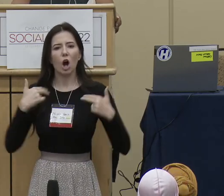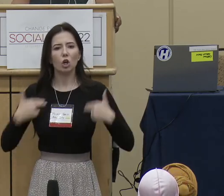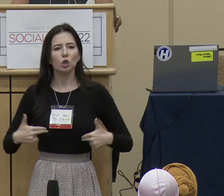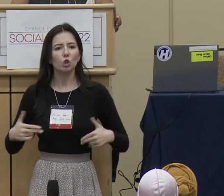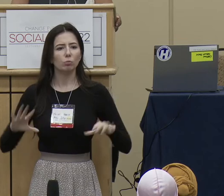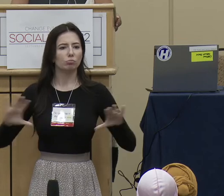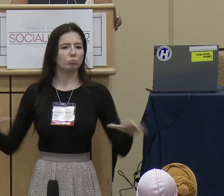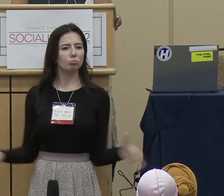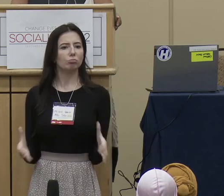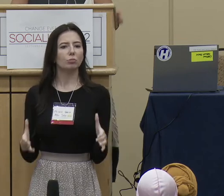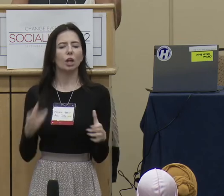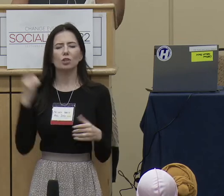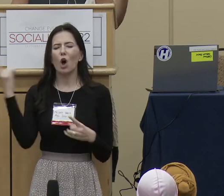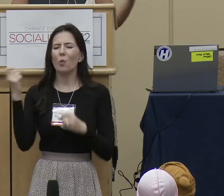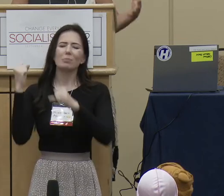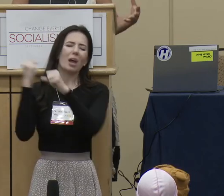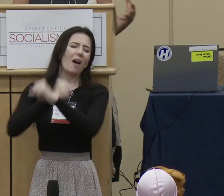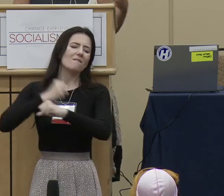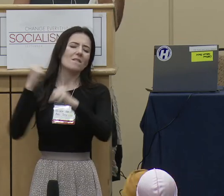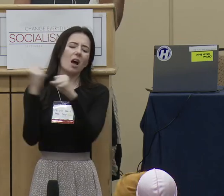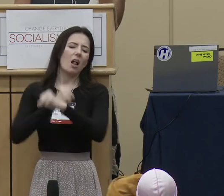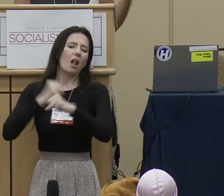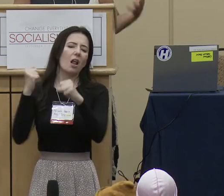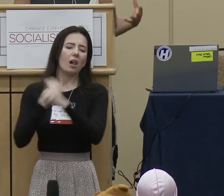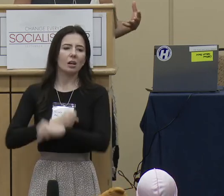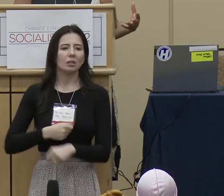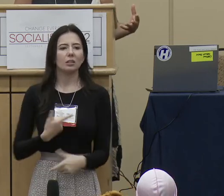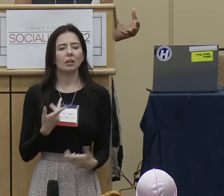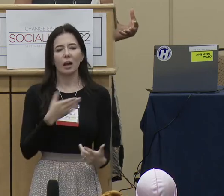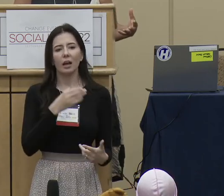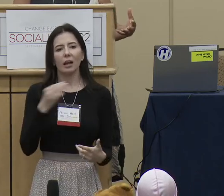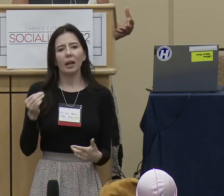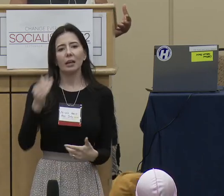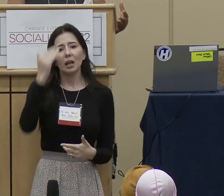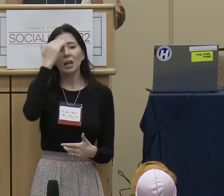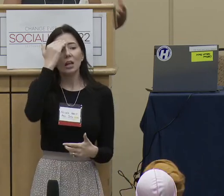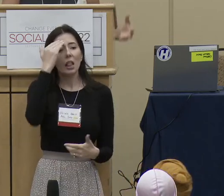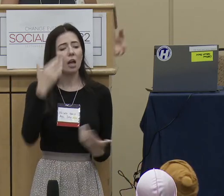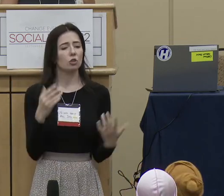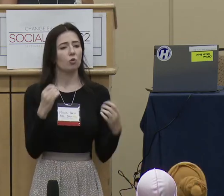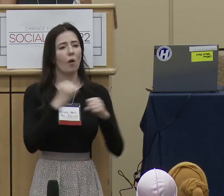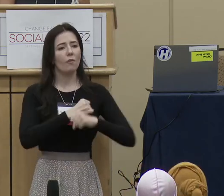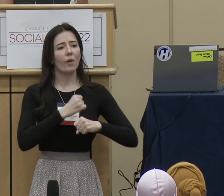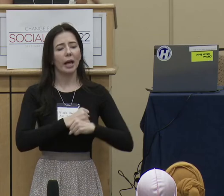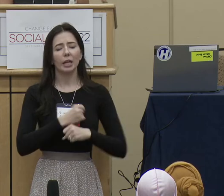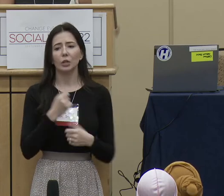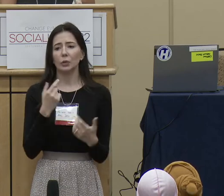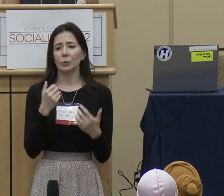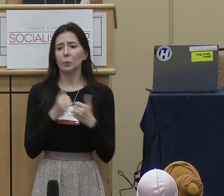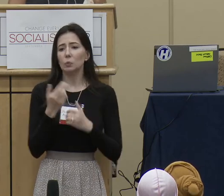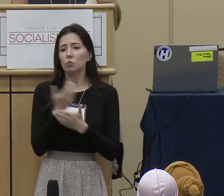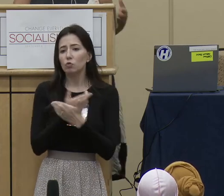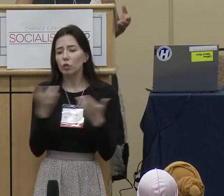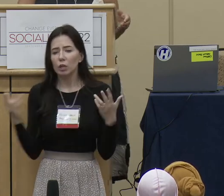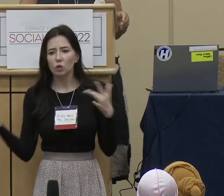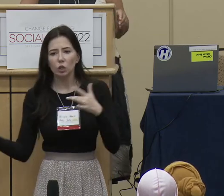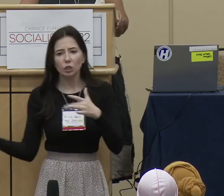abuses of our humanity, et cetera. So, it's always been a fight there, which is an intellectual fight, but also a